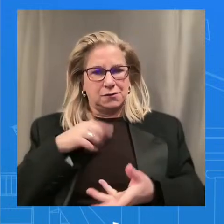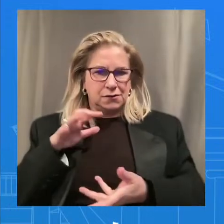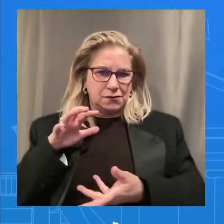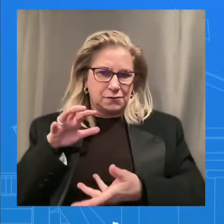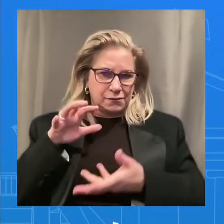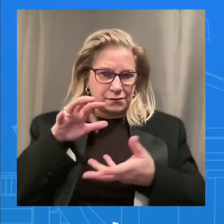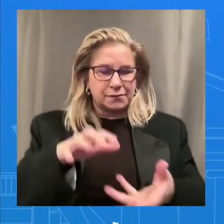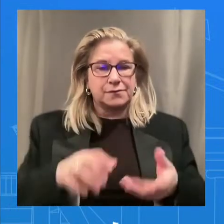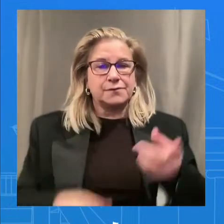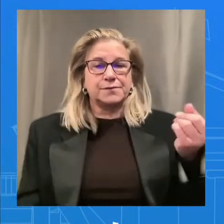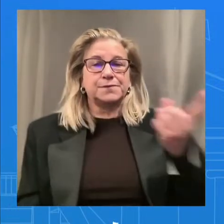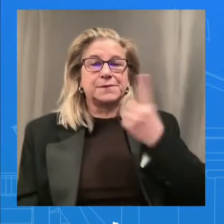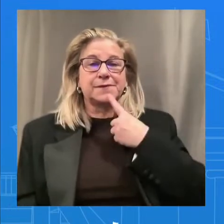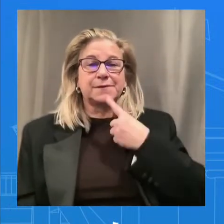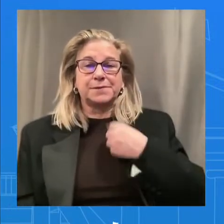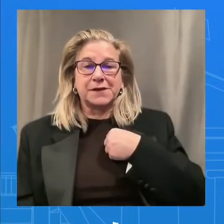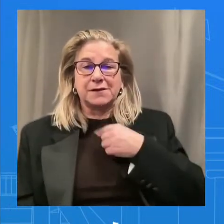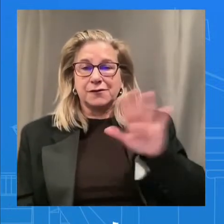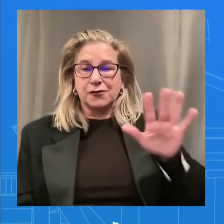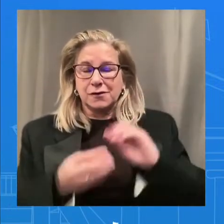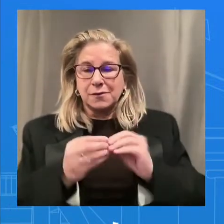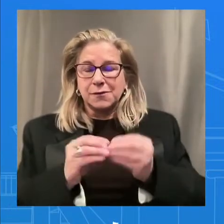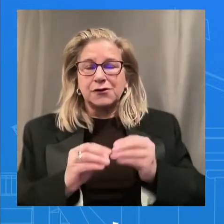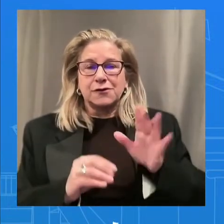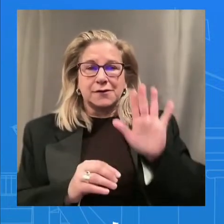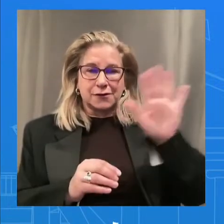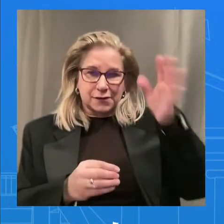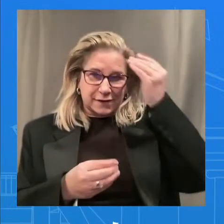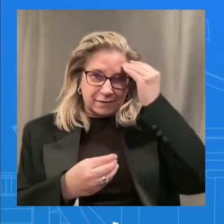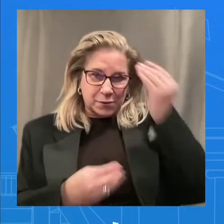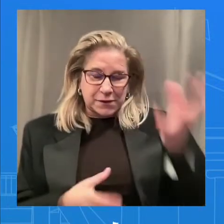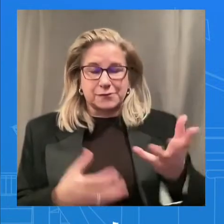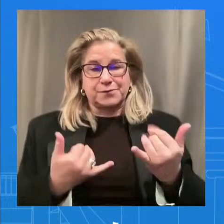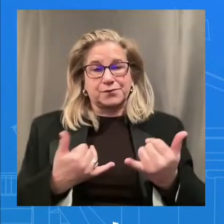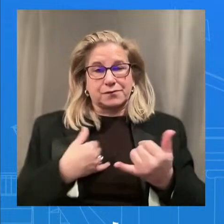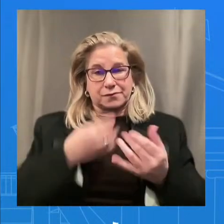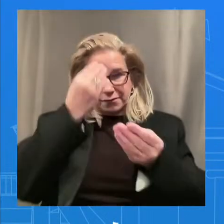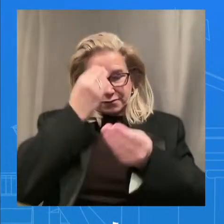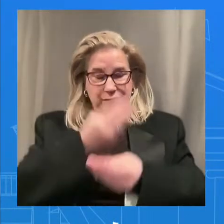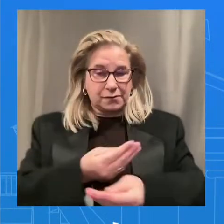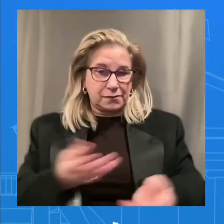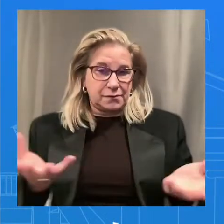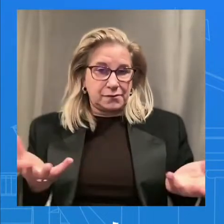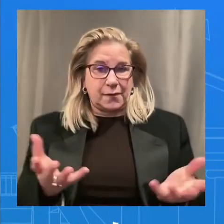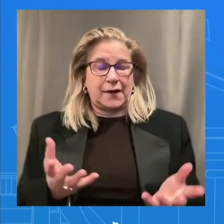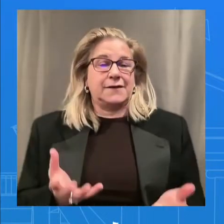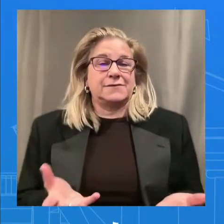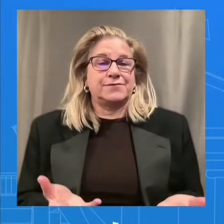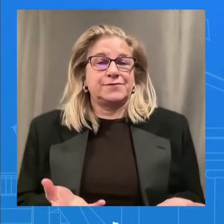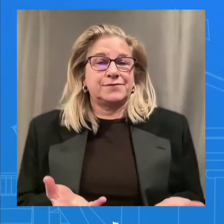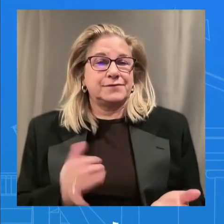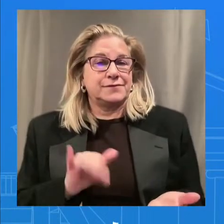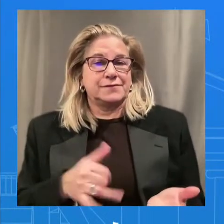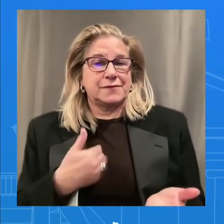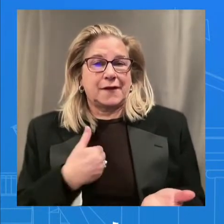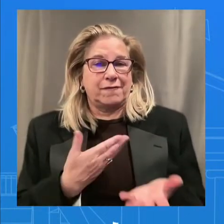I don’t have anything right now to share on any conversations that the president may have done as it relates to families and victims.